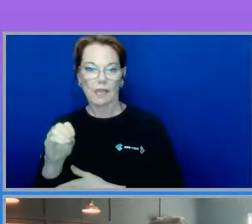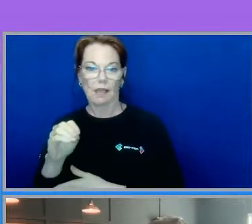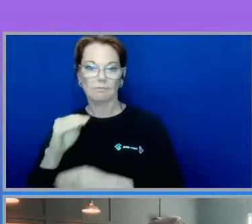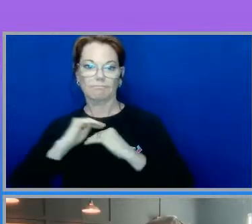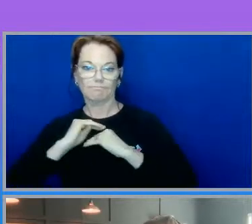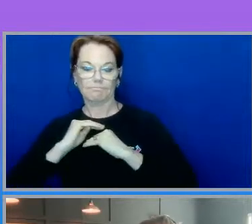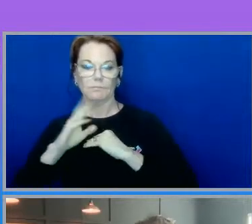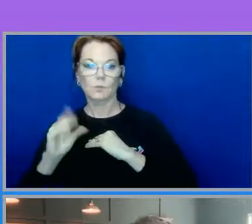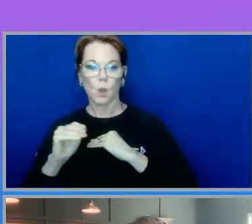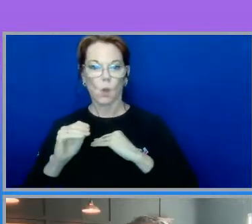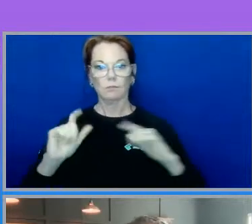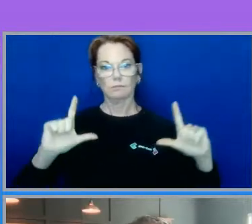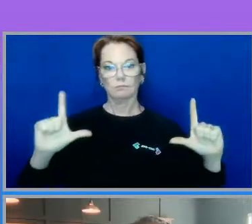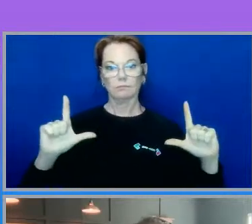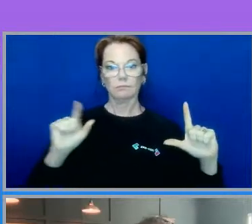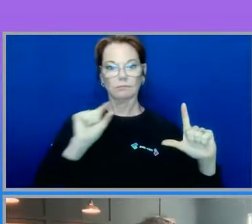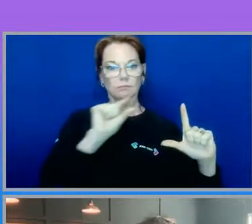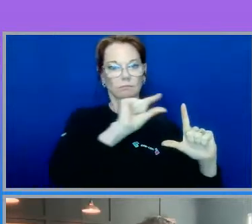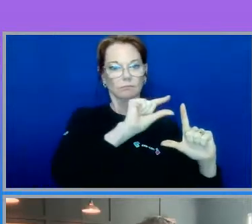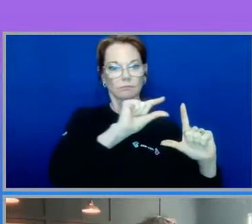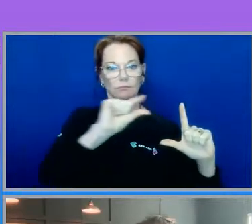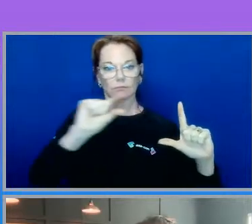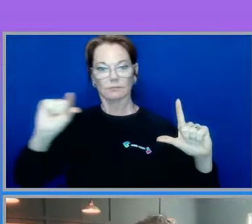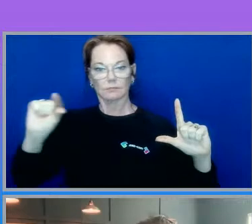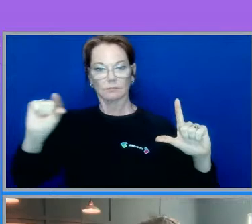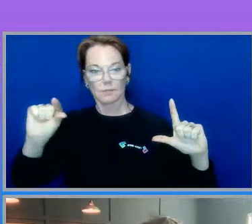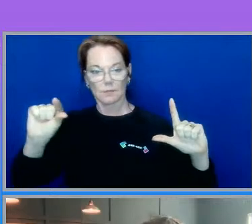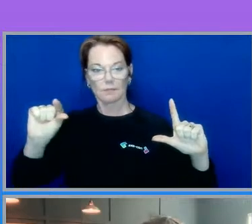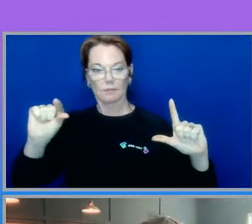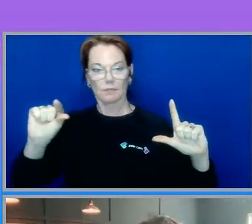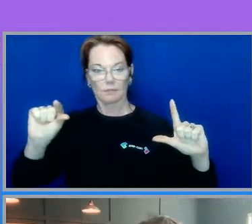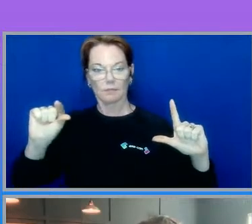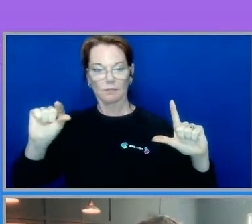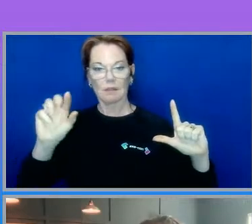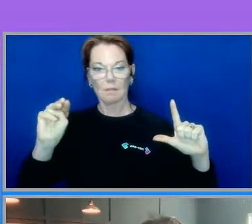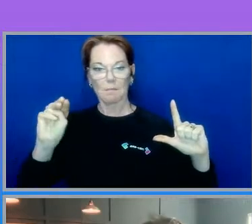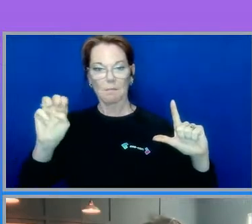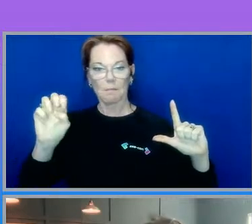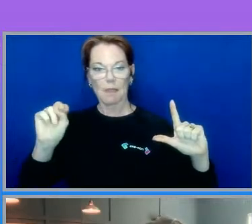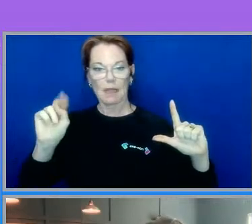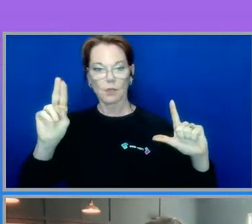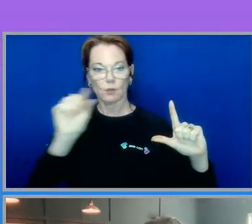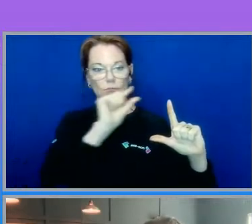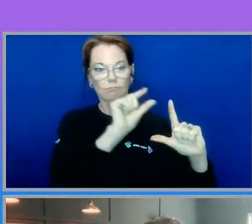at the top a top bar with menu items across and a CTA. There's